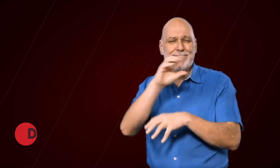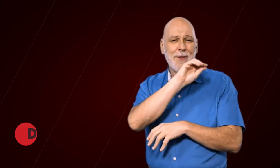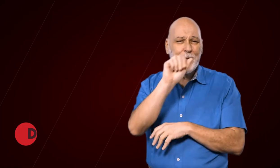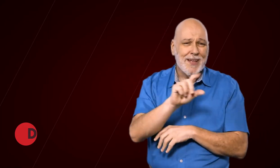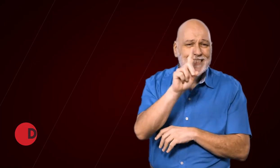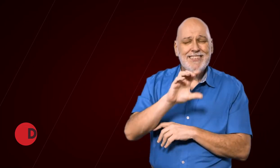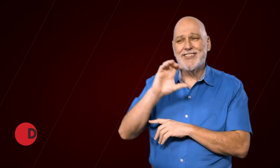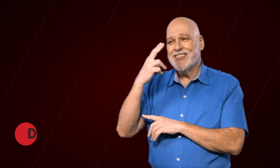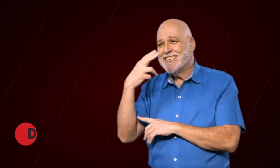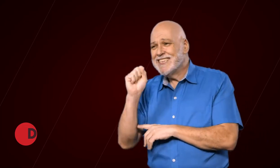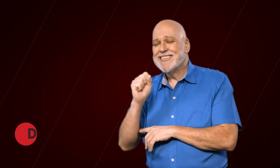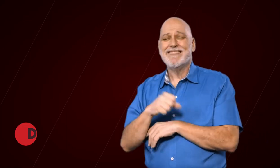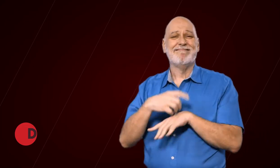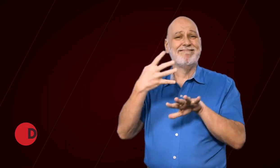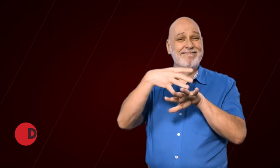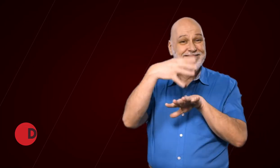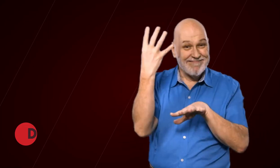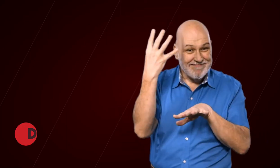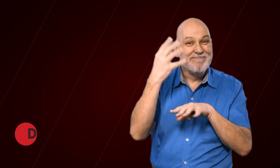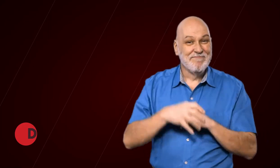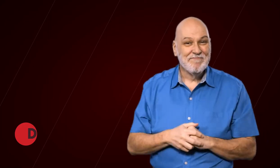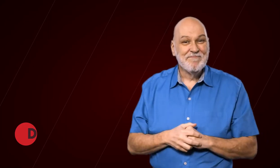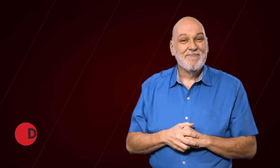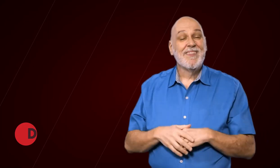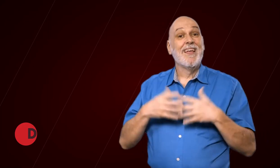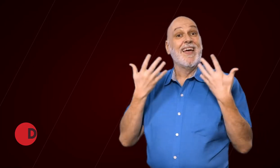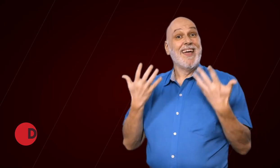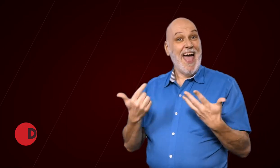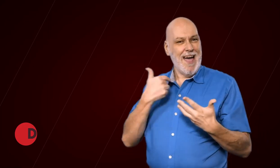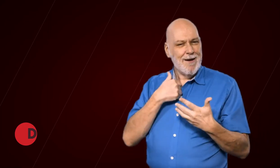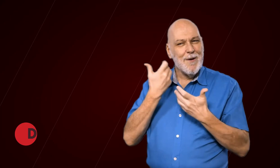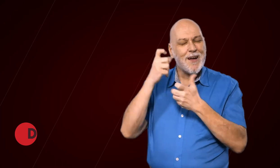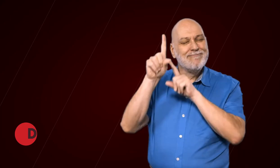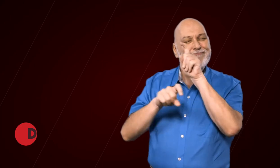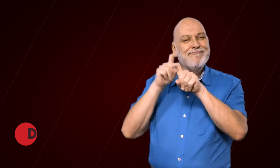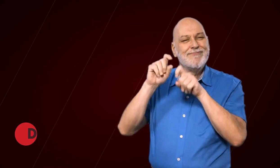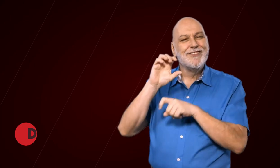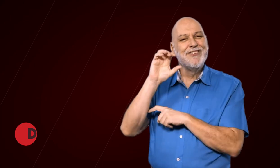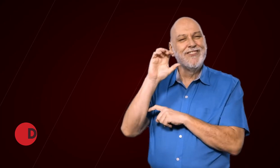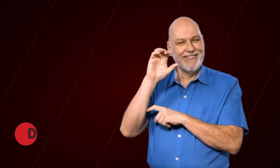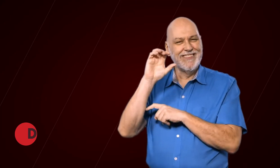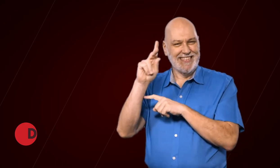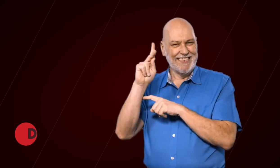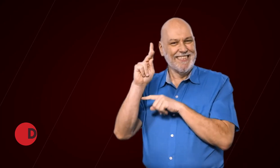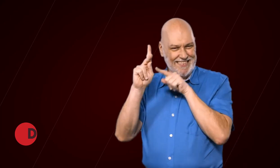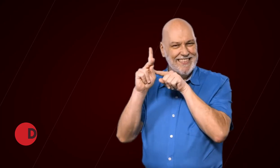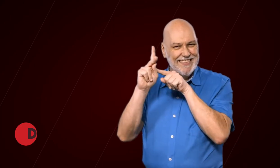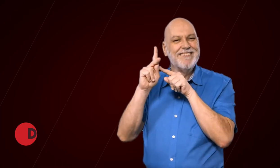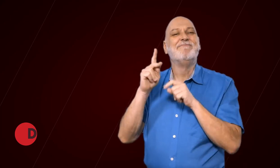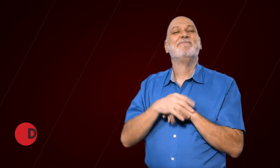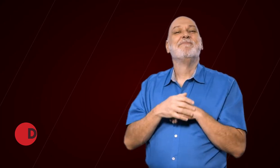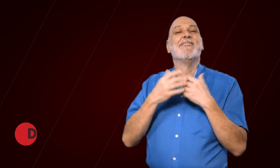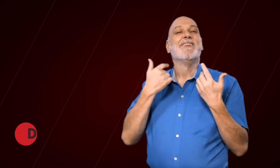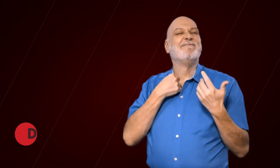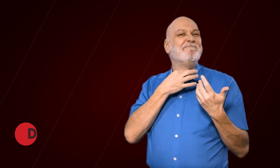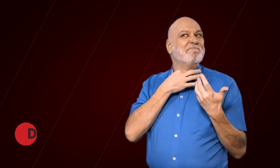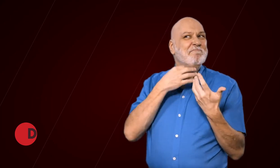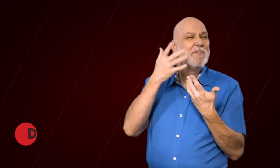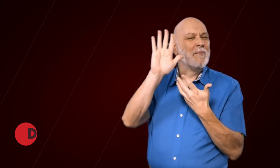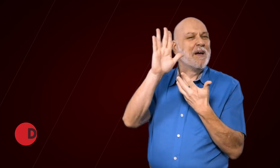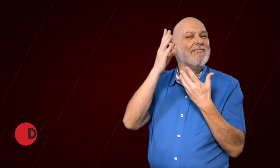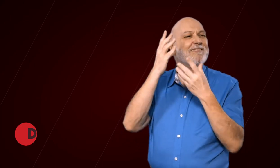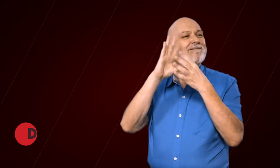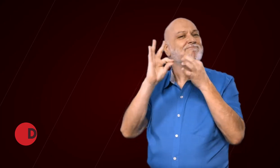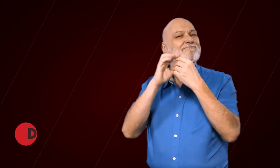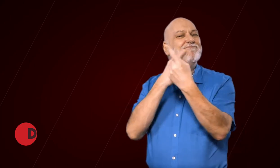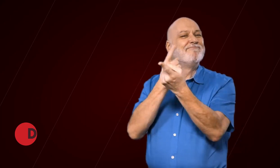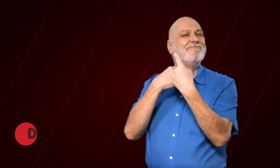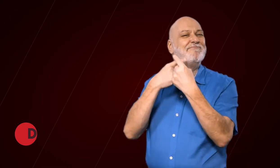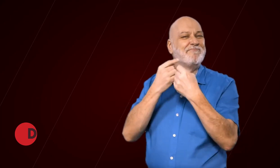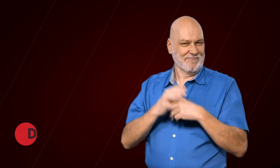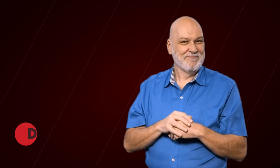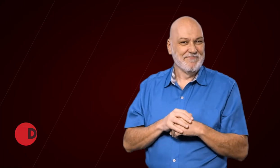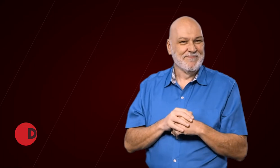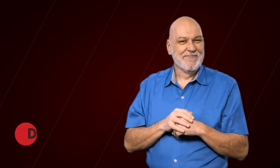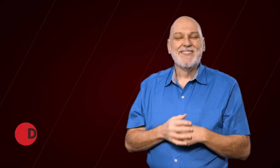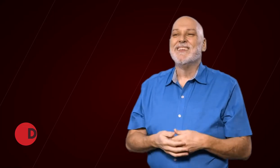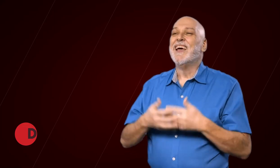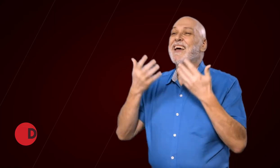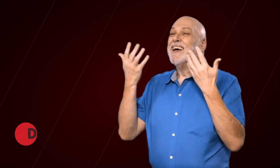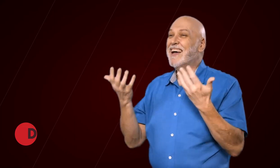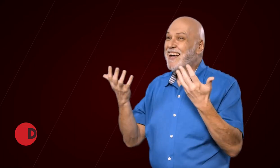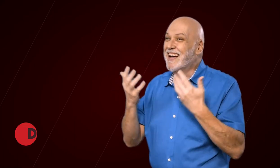With over 25 years of experience leading OAD, CHS and DLI…